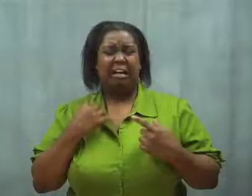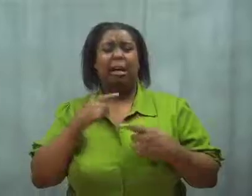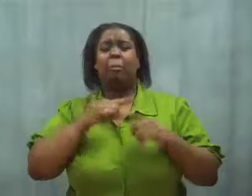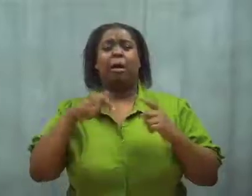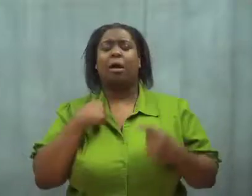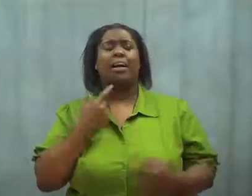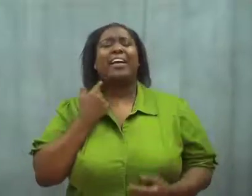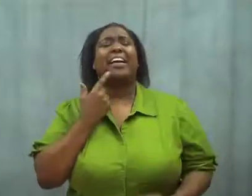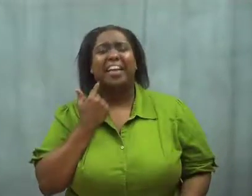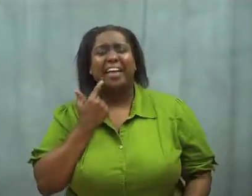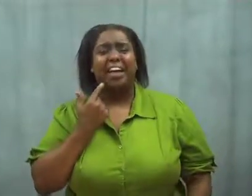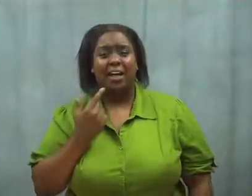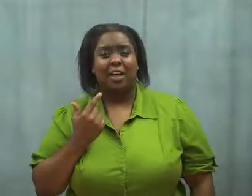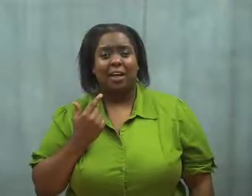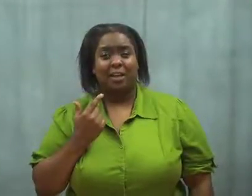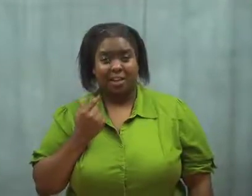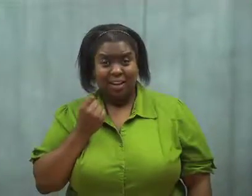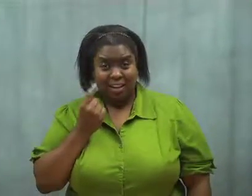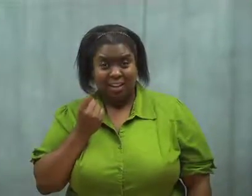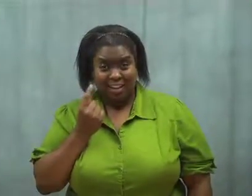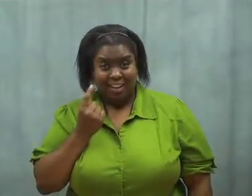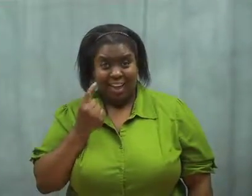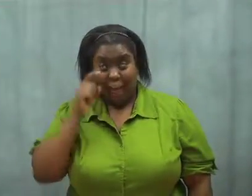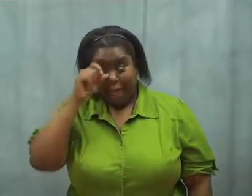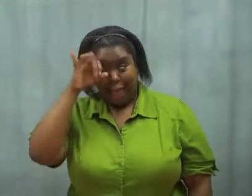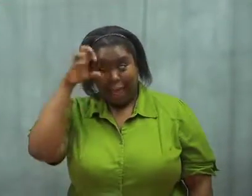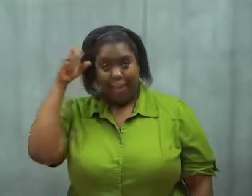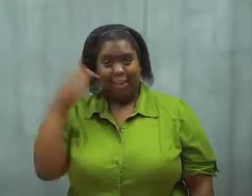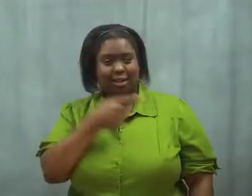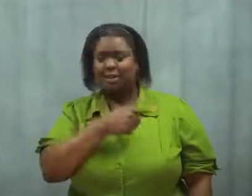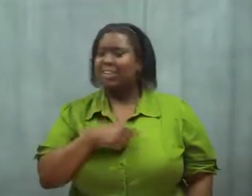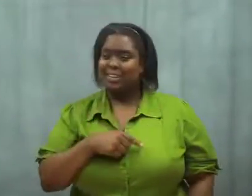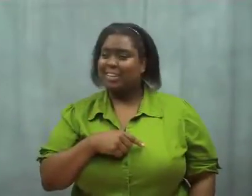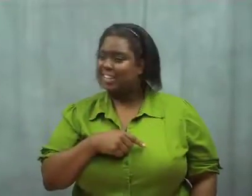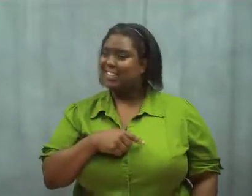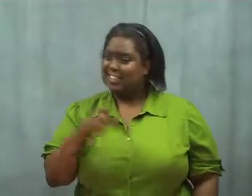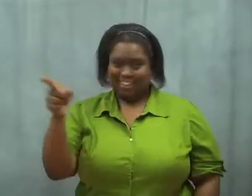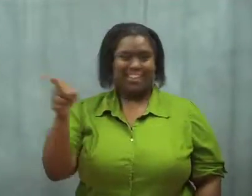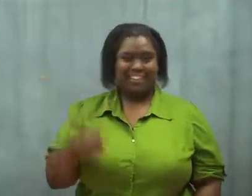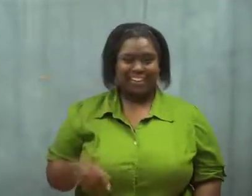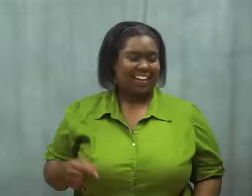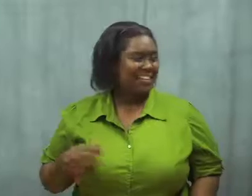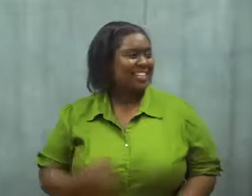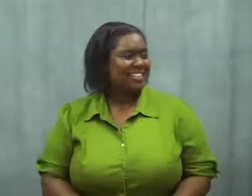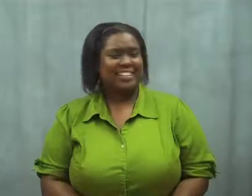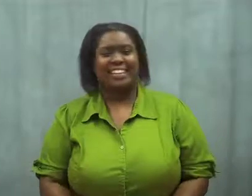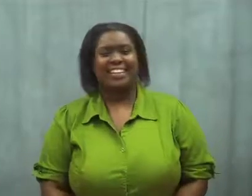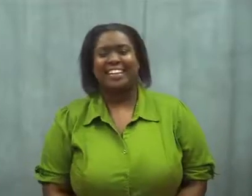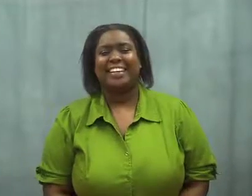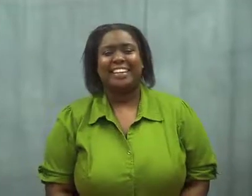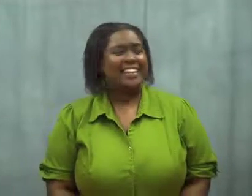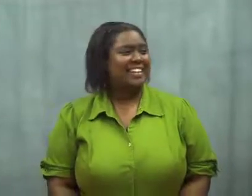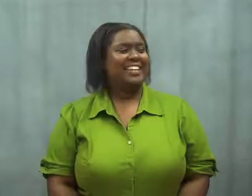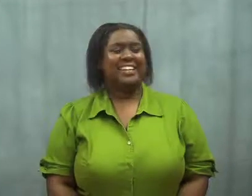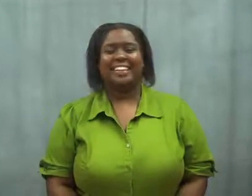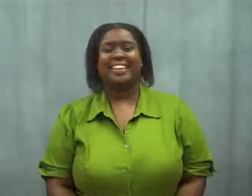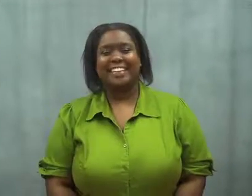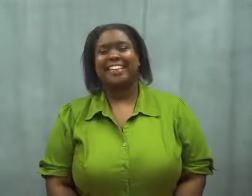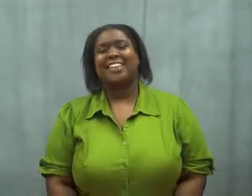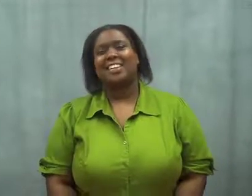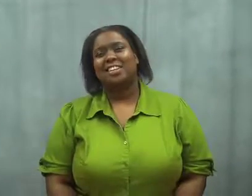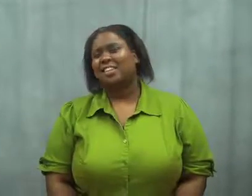I laughed thinking about that.